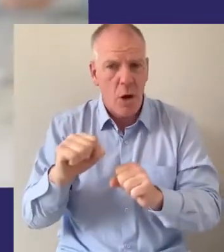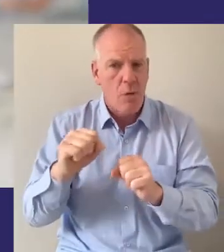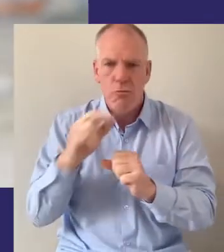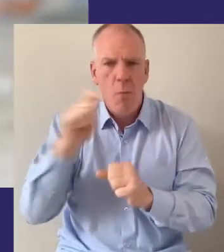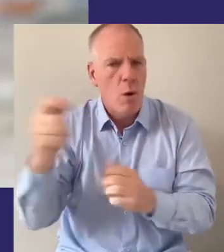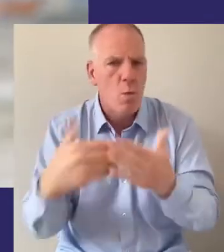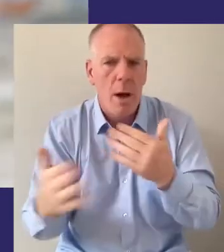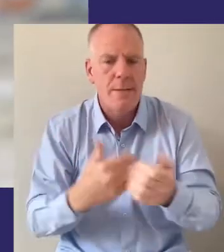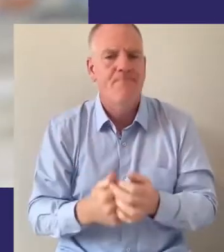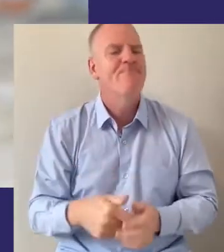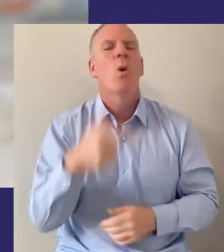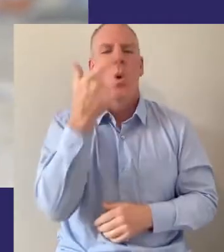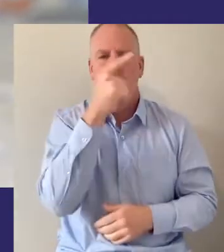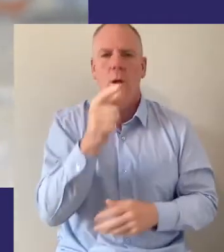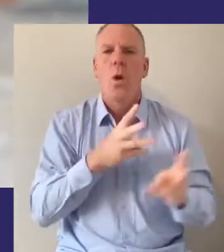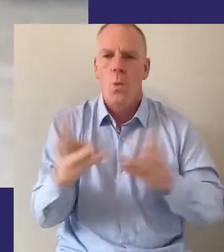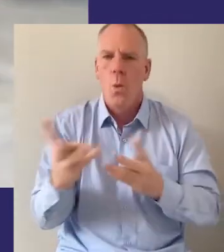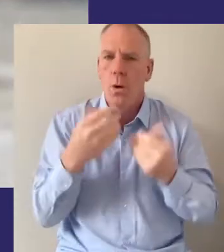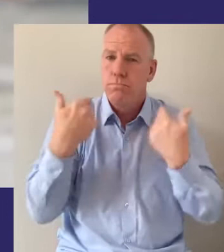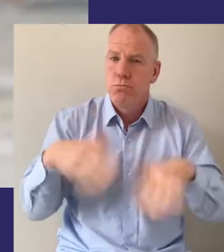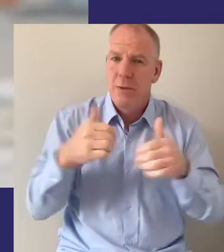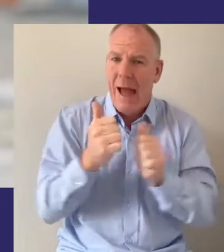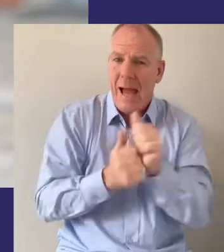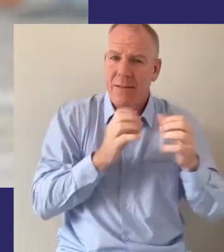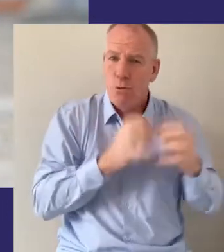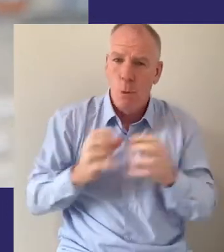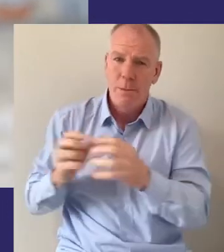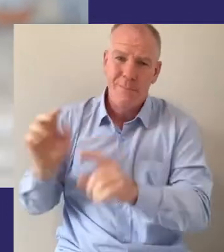Well, we are lucky enough to work with a number of really active groups who are involved